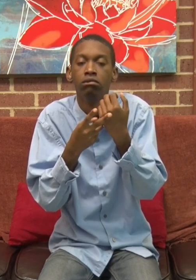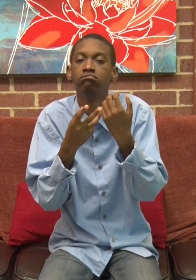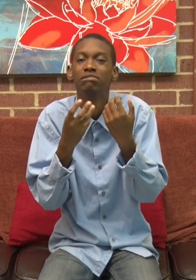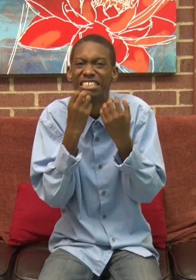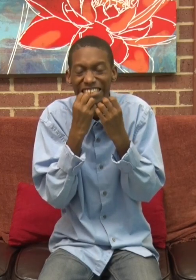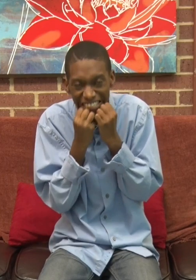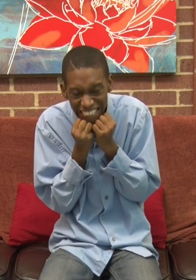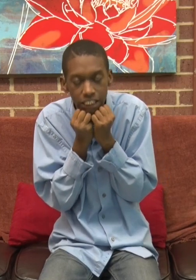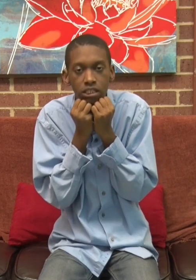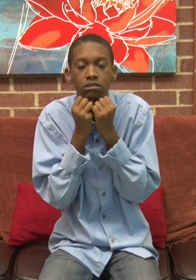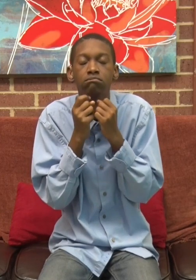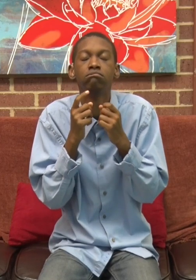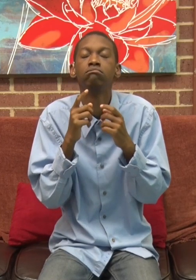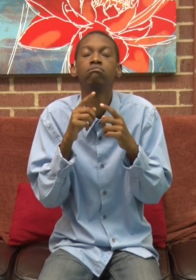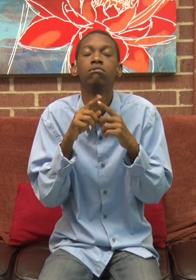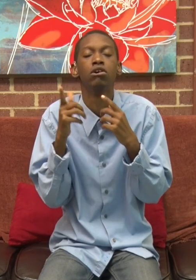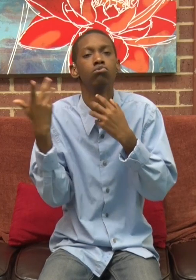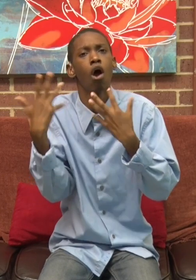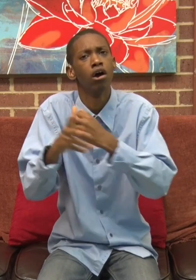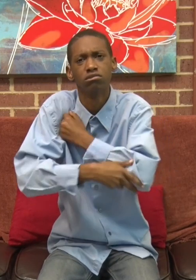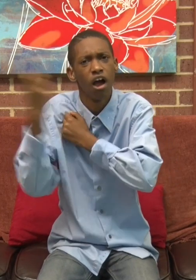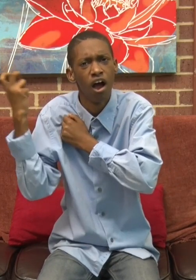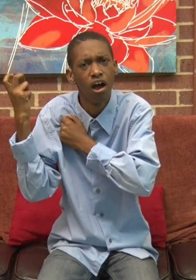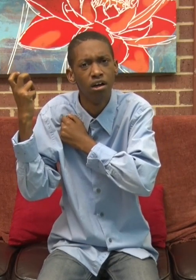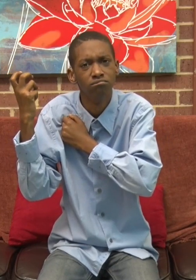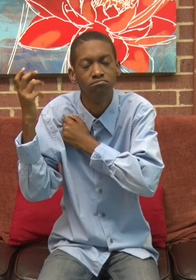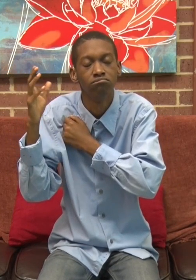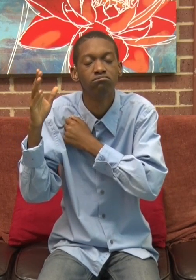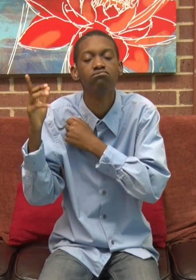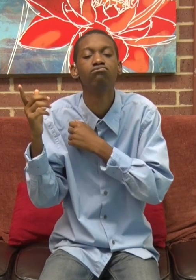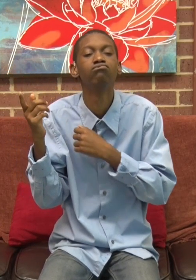and he saved his money because it was precious to him and he didn't want anyone to steal it.